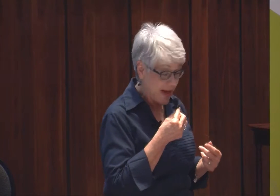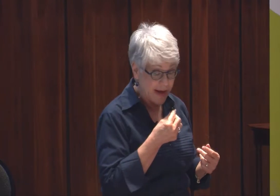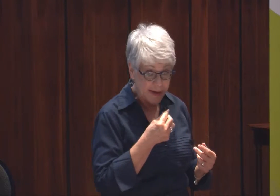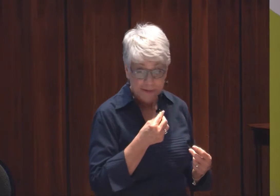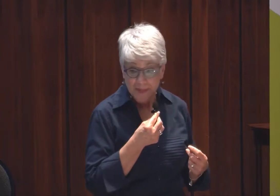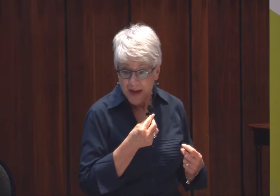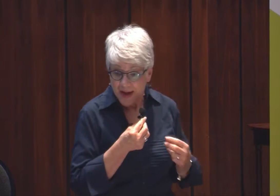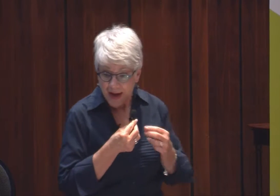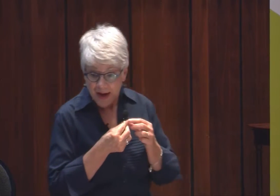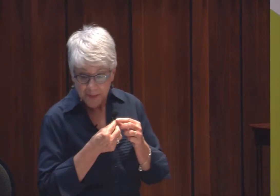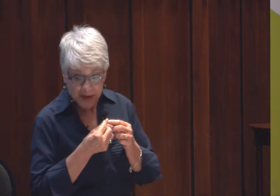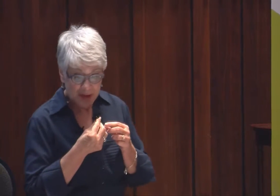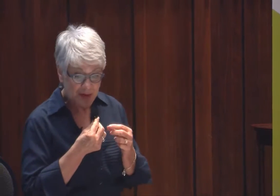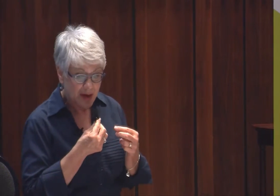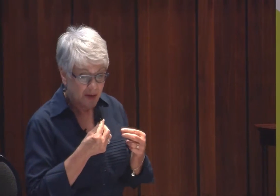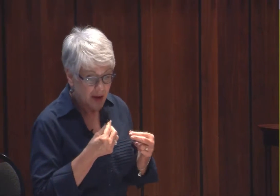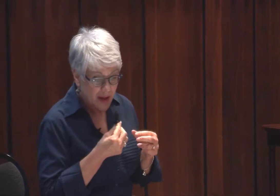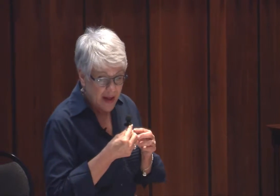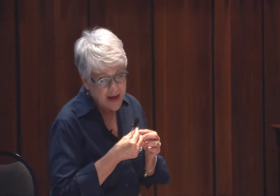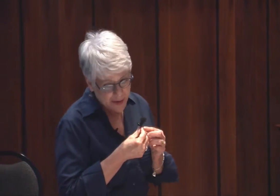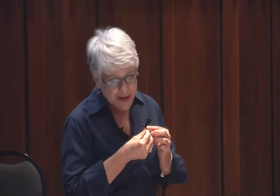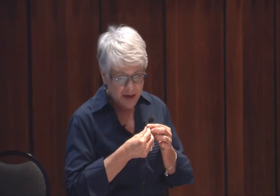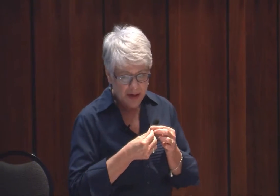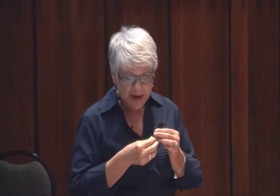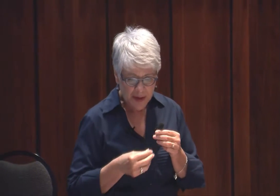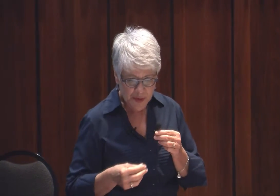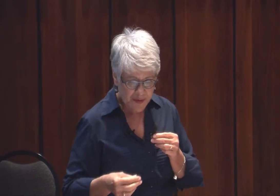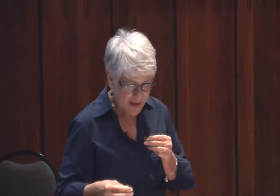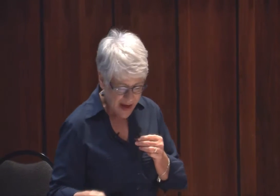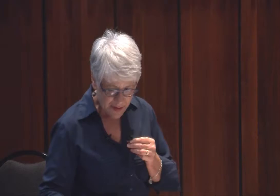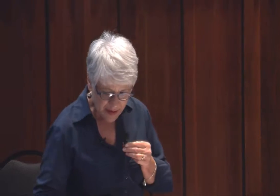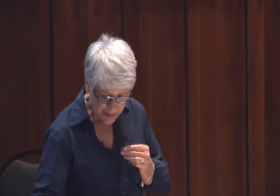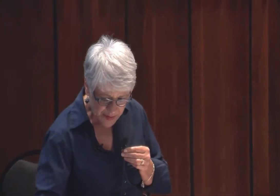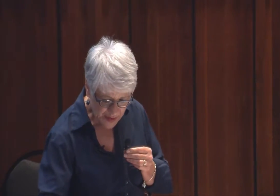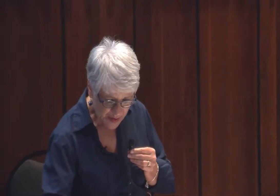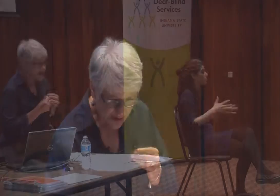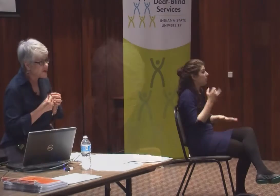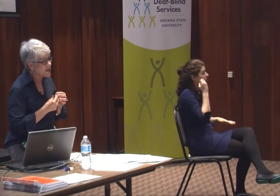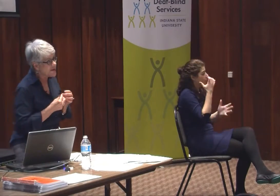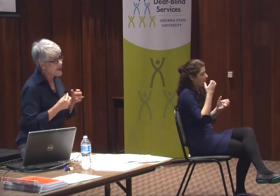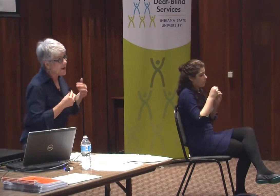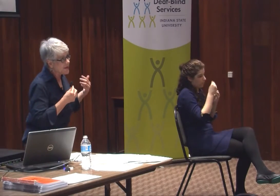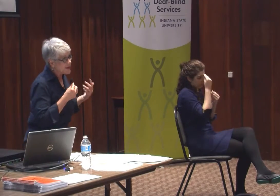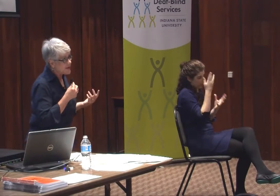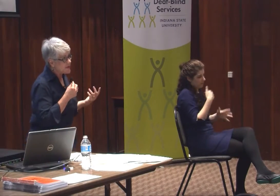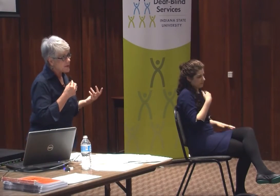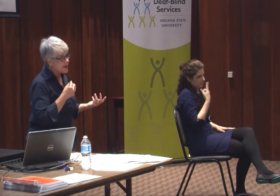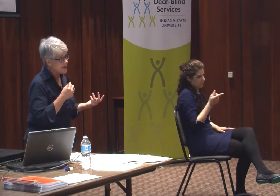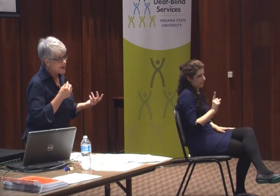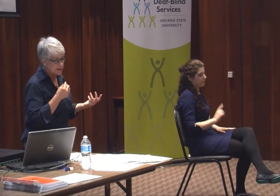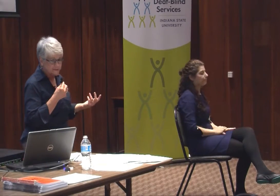Okay, so and I already talked about improving the outcomes. So let's think about what that does for the babies okay.